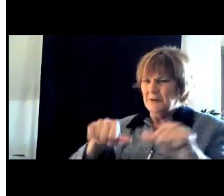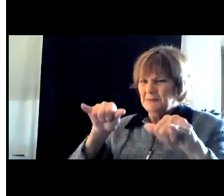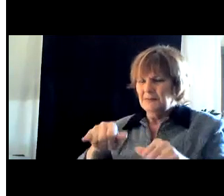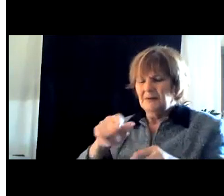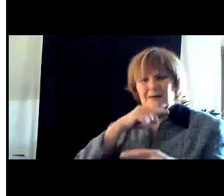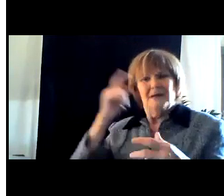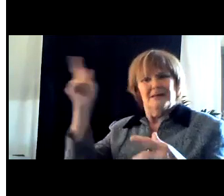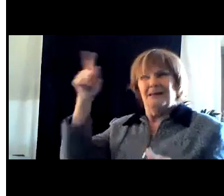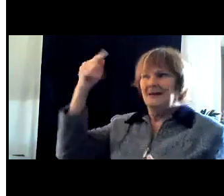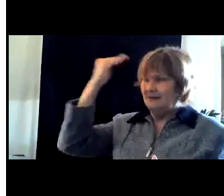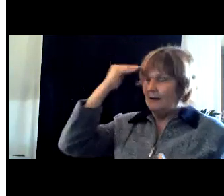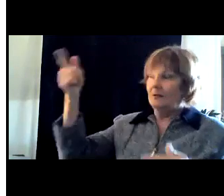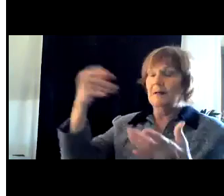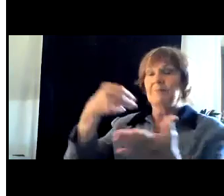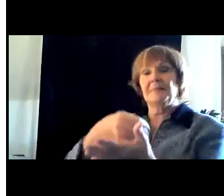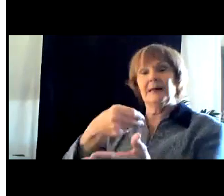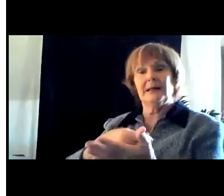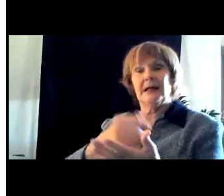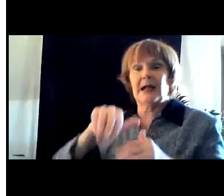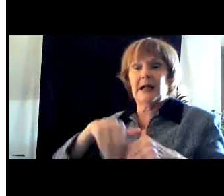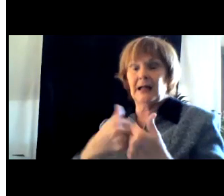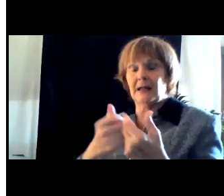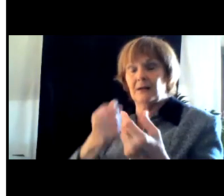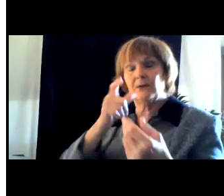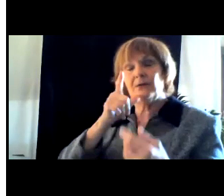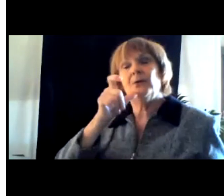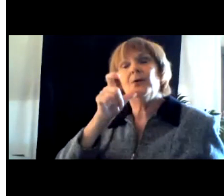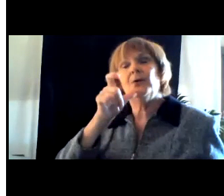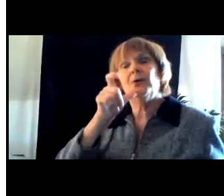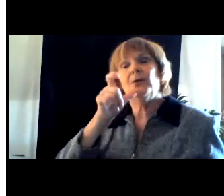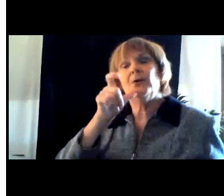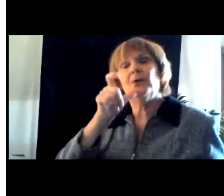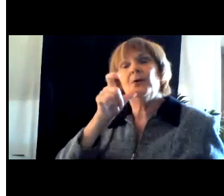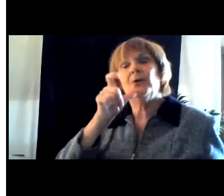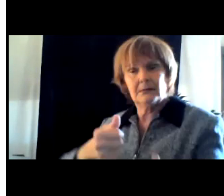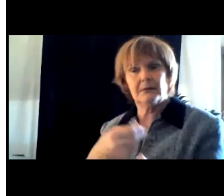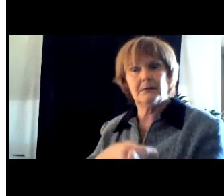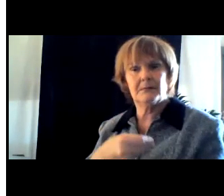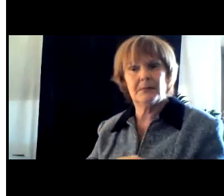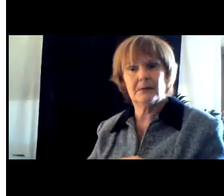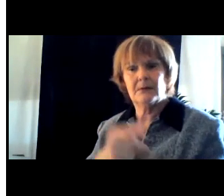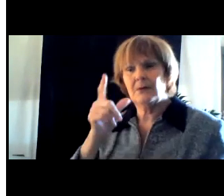We wanna talk about that. We wanna talk about who is privileged and prioritized when it comes to rebuilding and recovery.